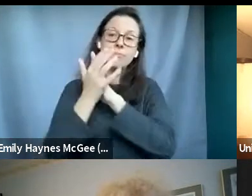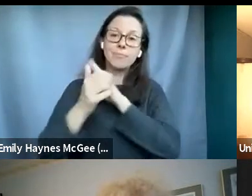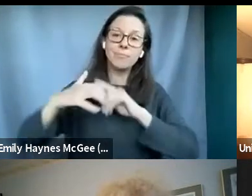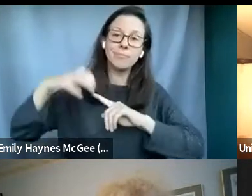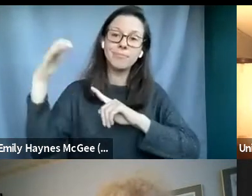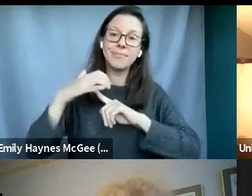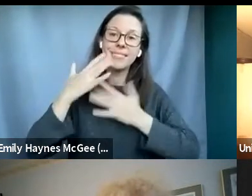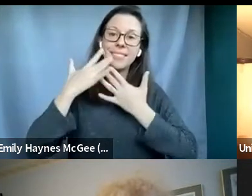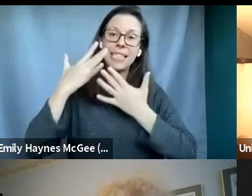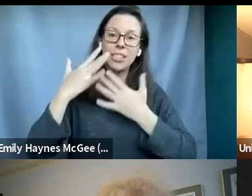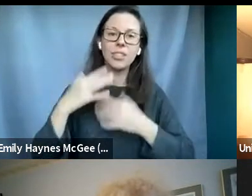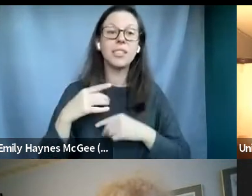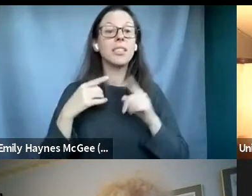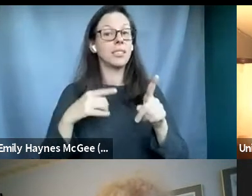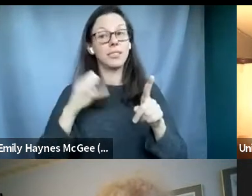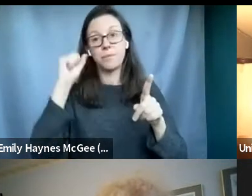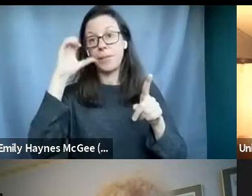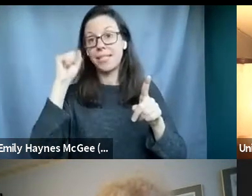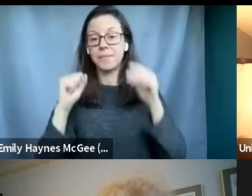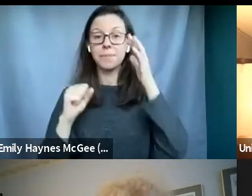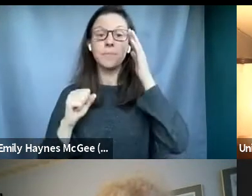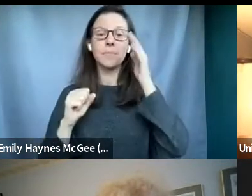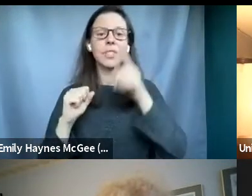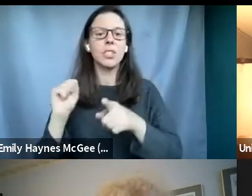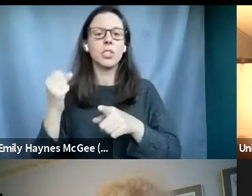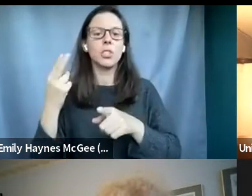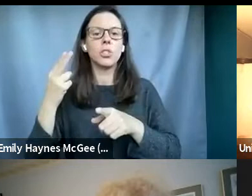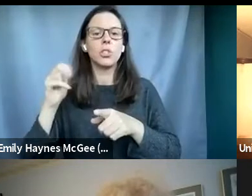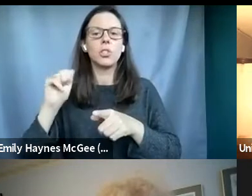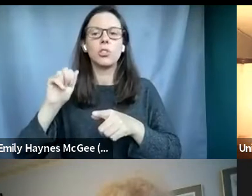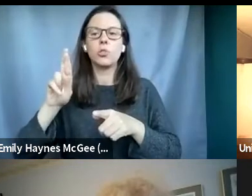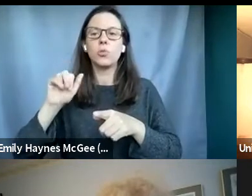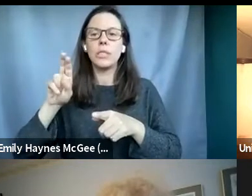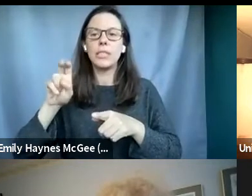But she and Sharida Harris, they were performing their set here with a drum set.